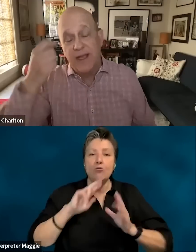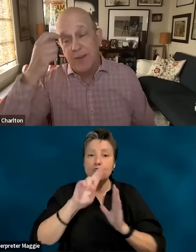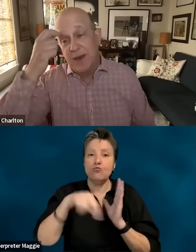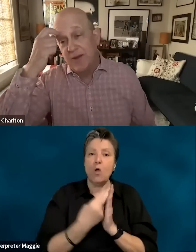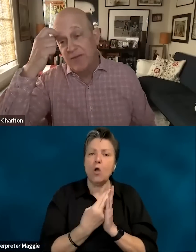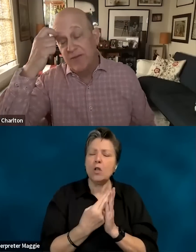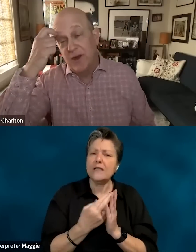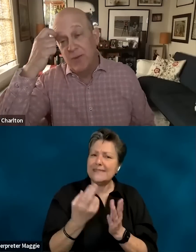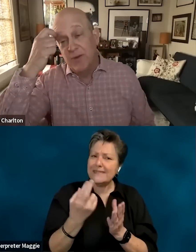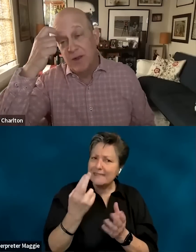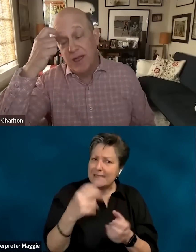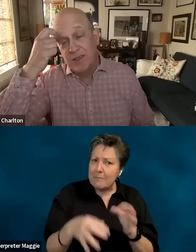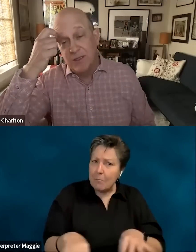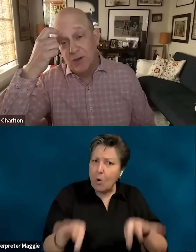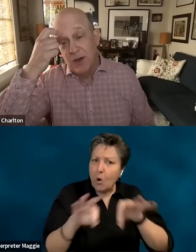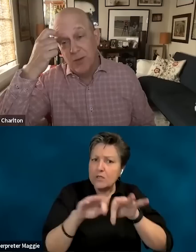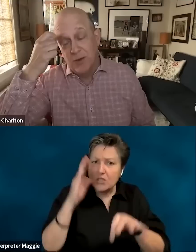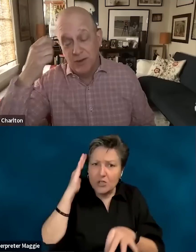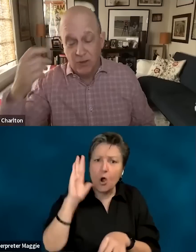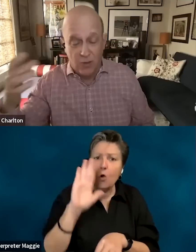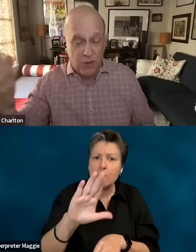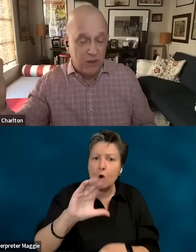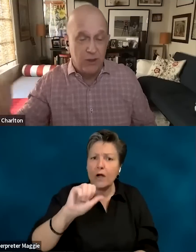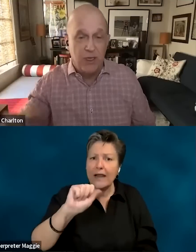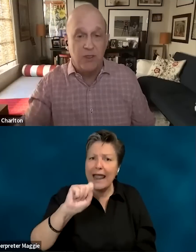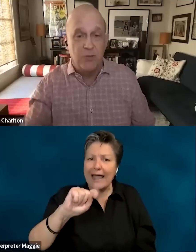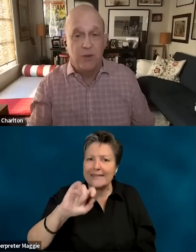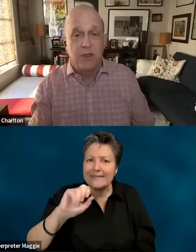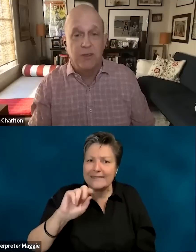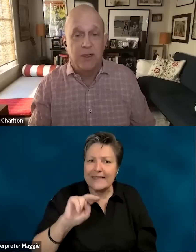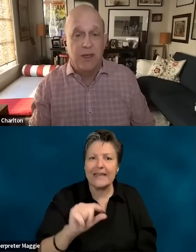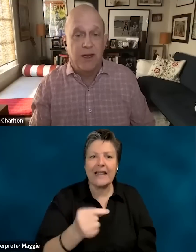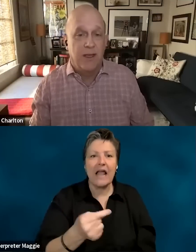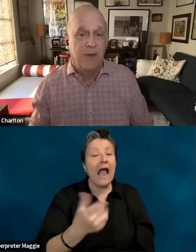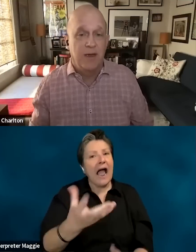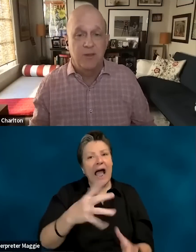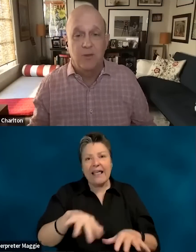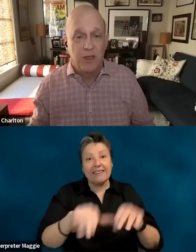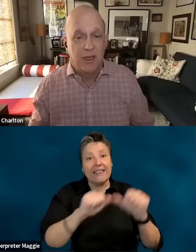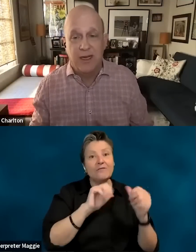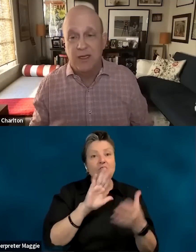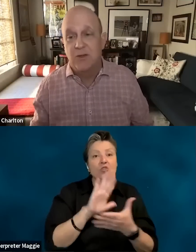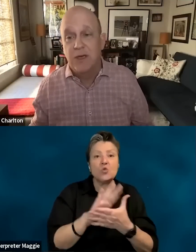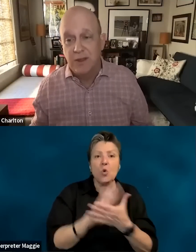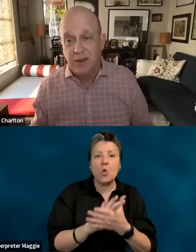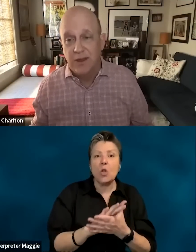I mean, I came out of, you know, I'm classically trained, I went to school, I wanted to do Shakespeare, things like that, I came outta school thinking I can do anything.